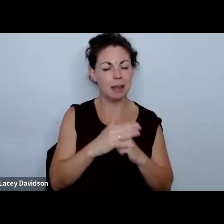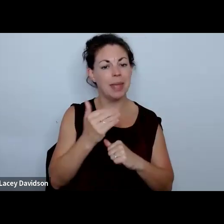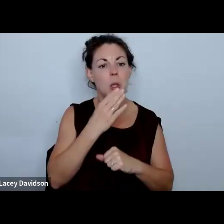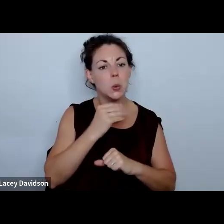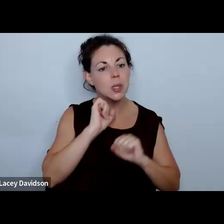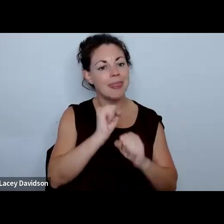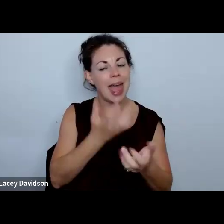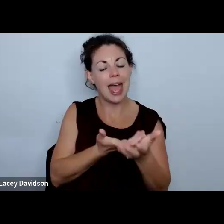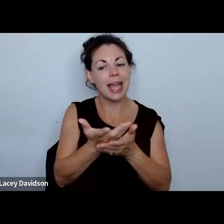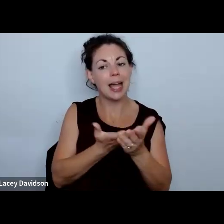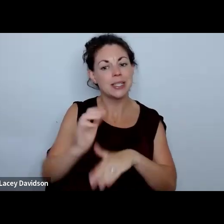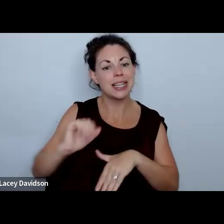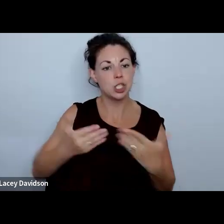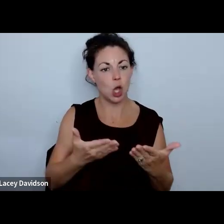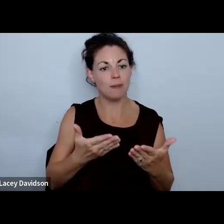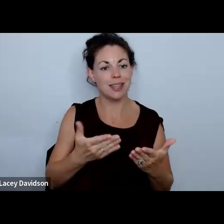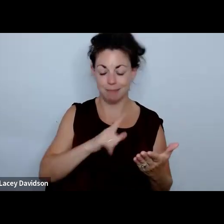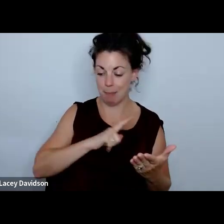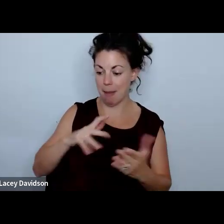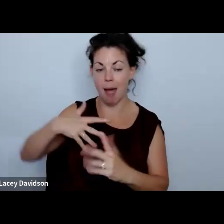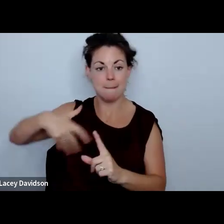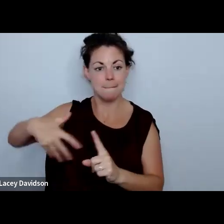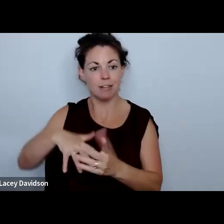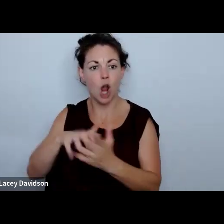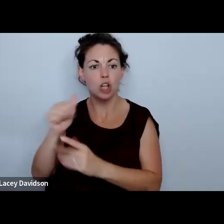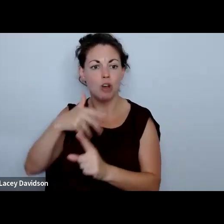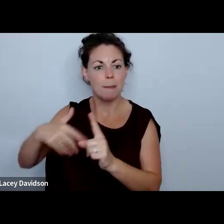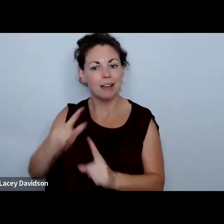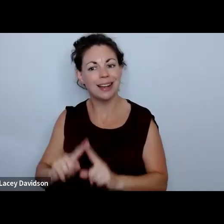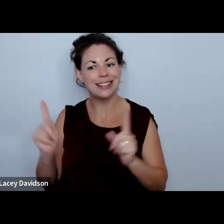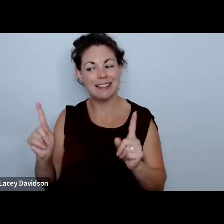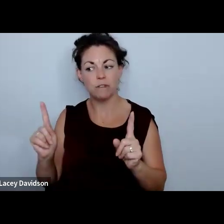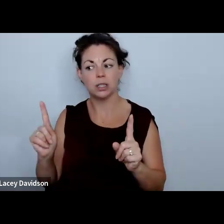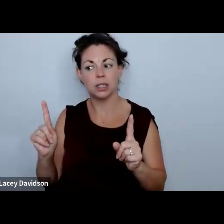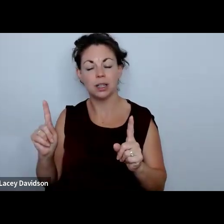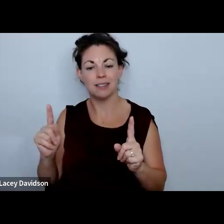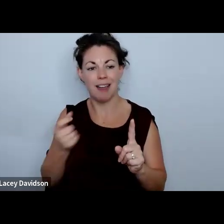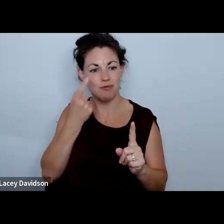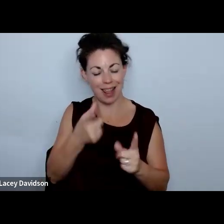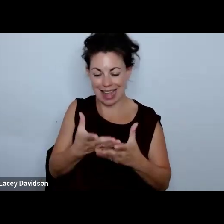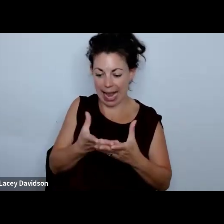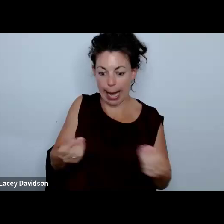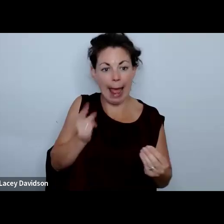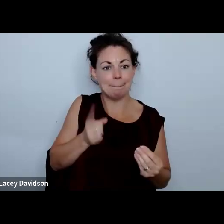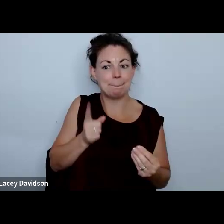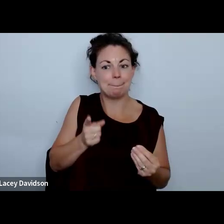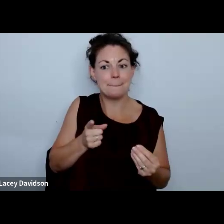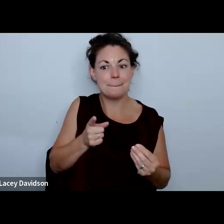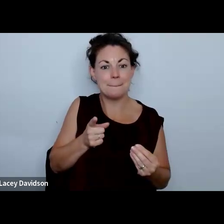And this led me to talk to a few of my peers, who then led me to the accessibility campaign at my university,